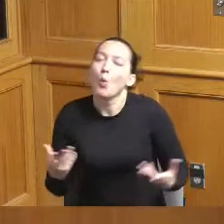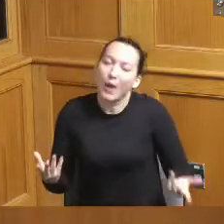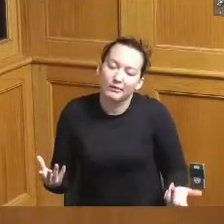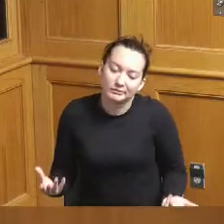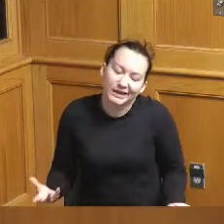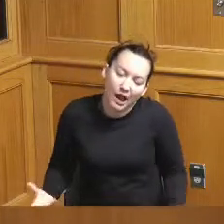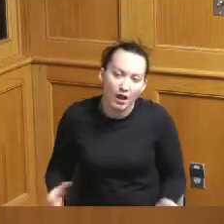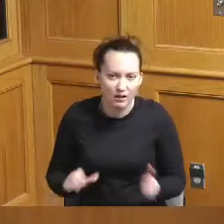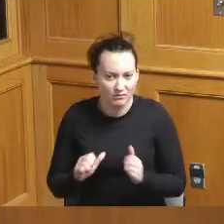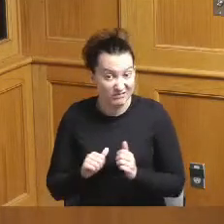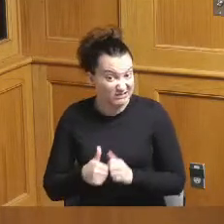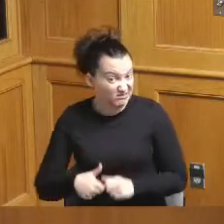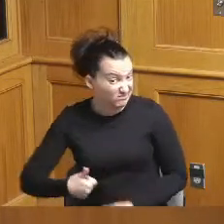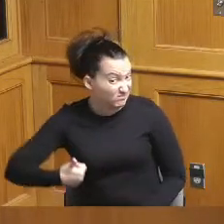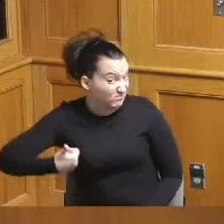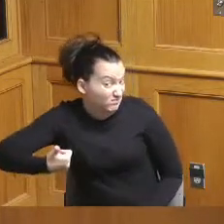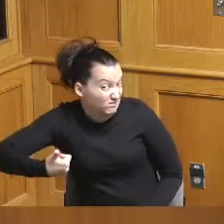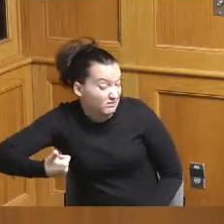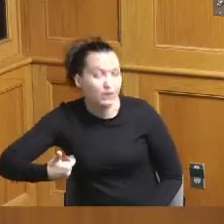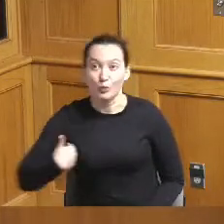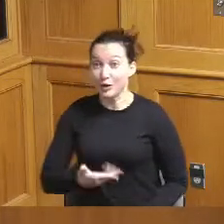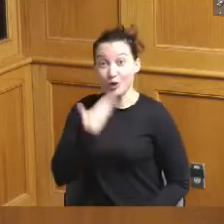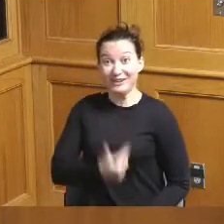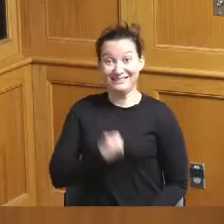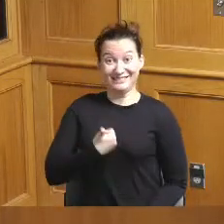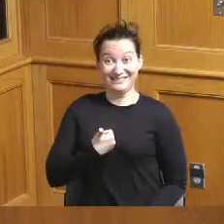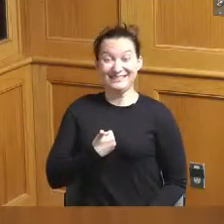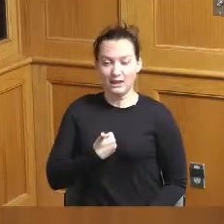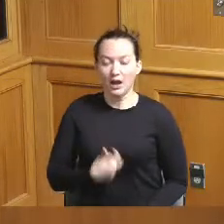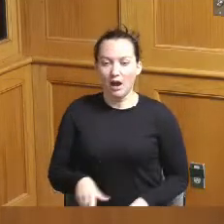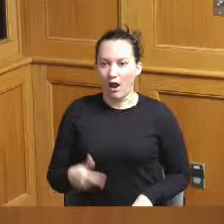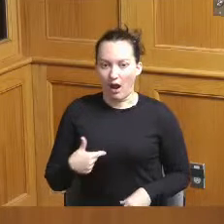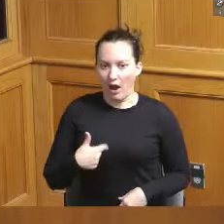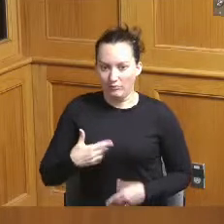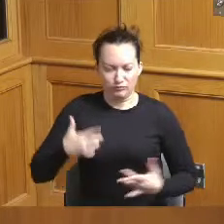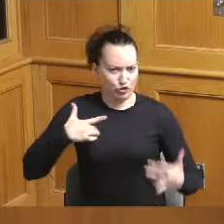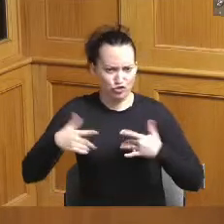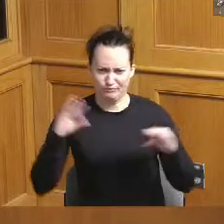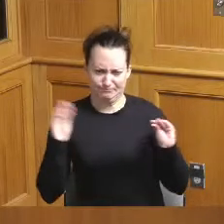is how have we done we do really good in that area so I don't have concerns about that we try